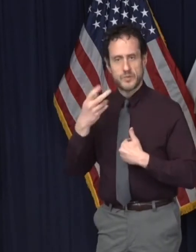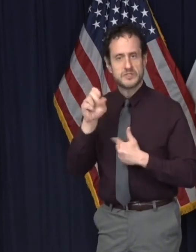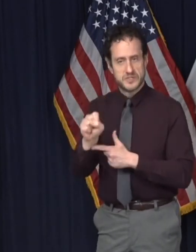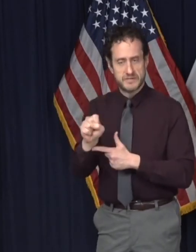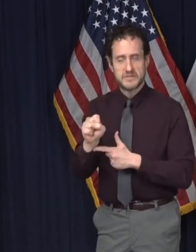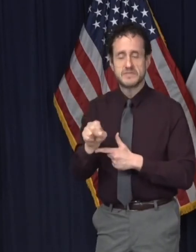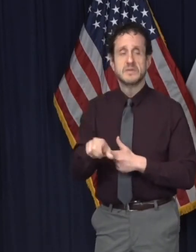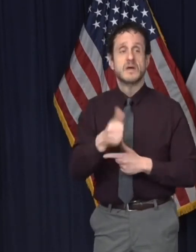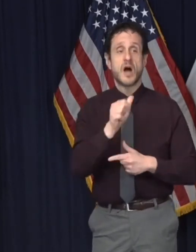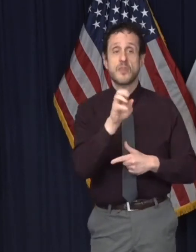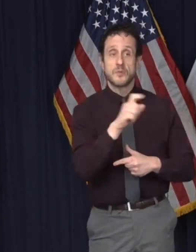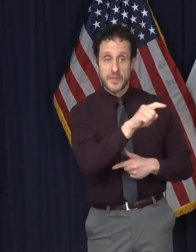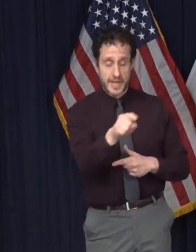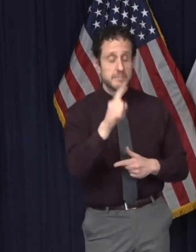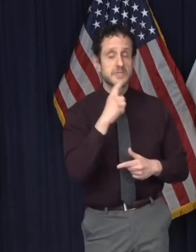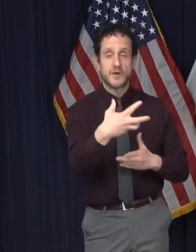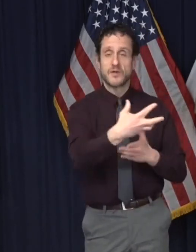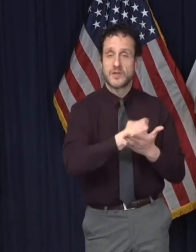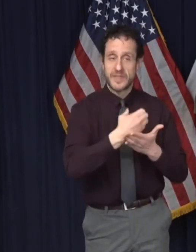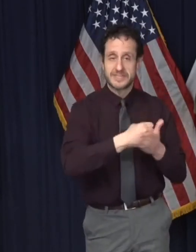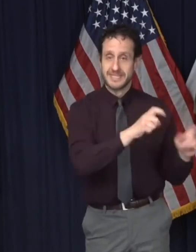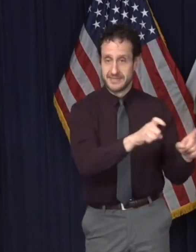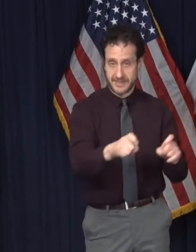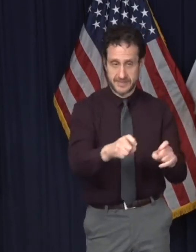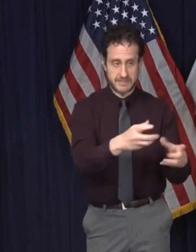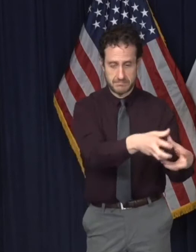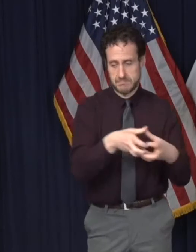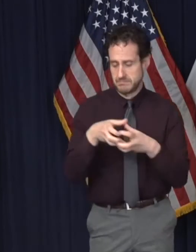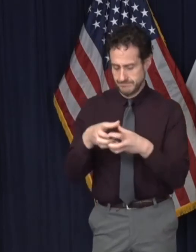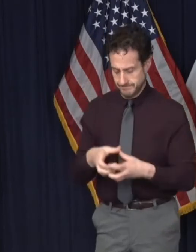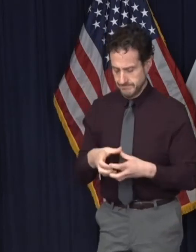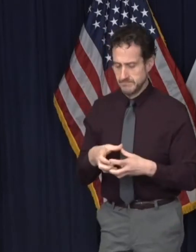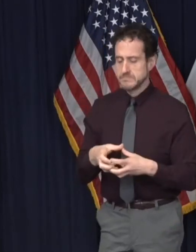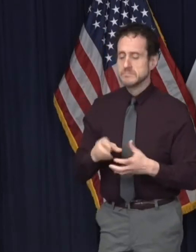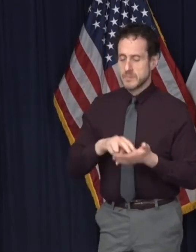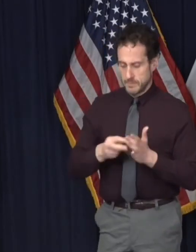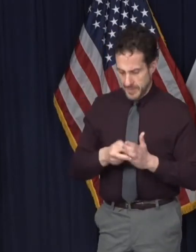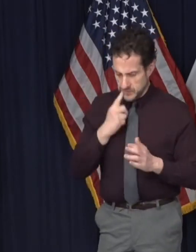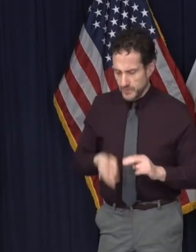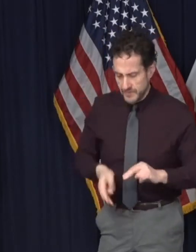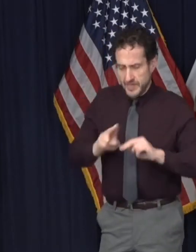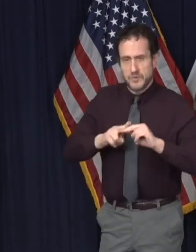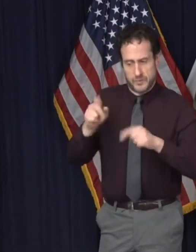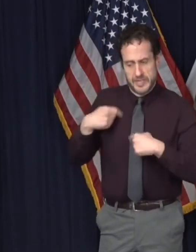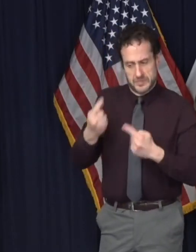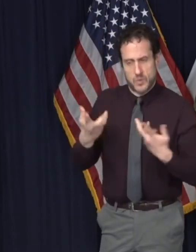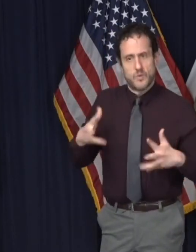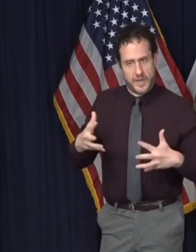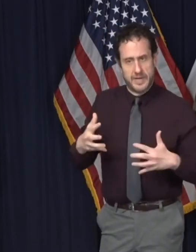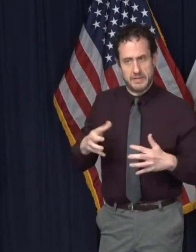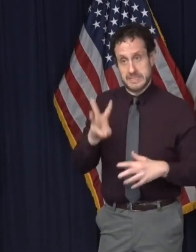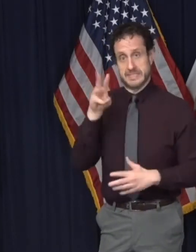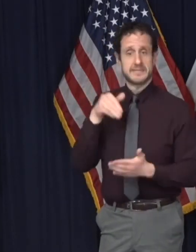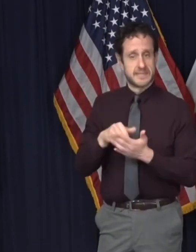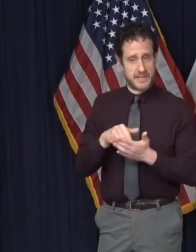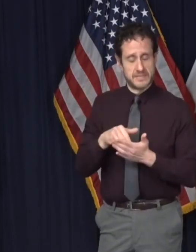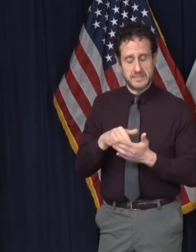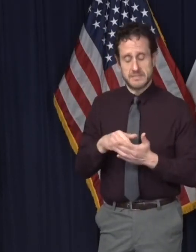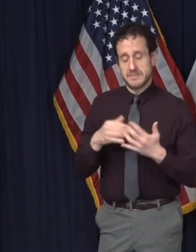THAN 96 LOCATIONS ACROSS THE STATE ARE NOW COLLECTING SPECIMENS. THIS CAPACITY HAS BROUGHT US THE